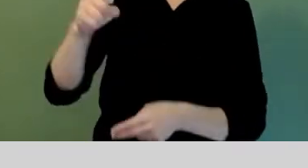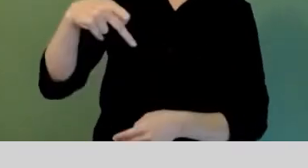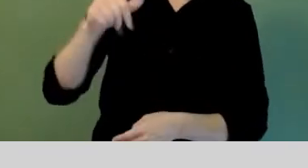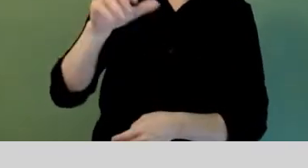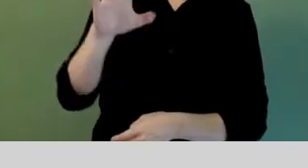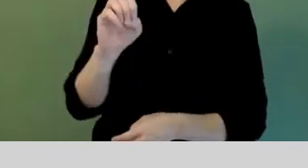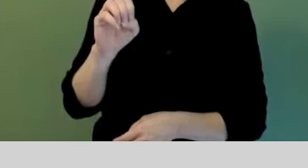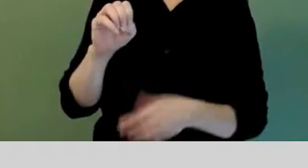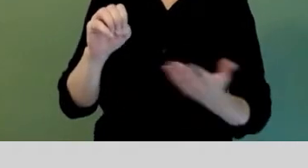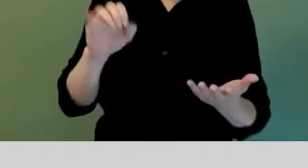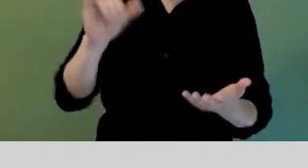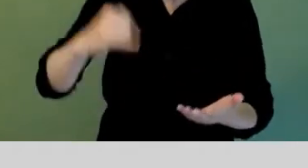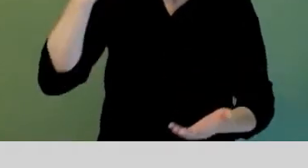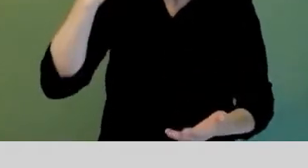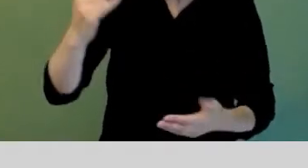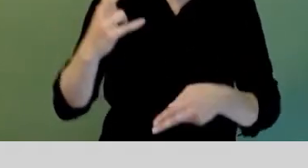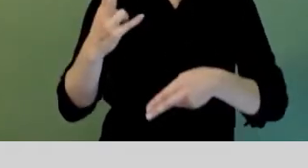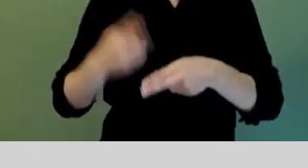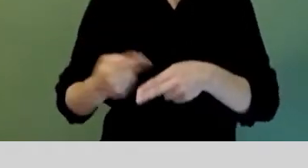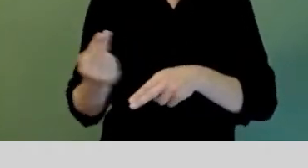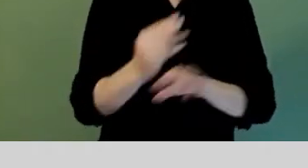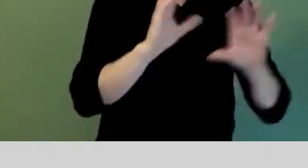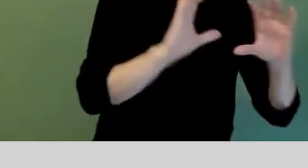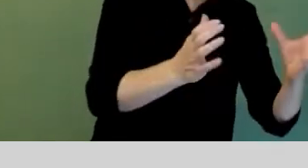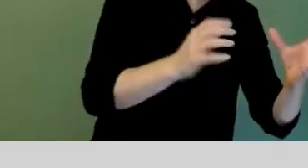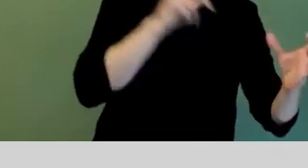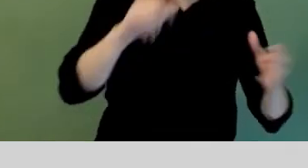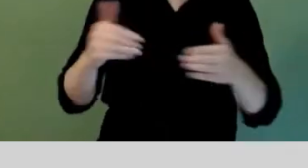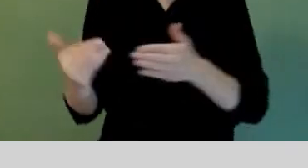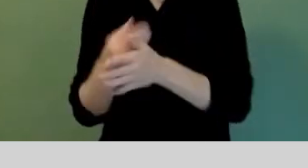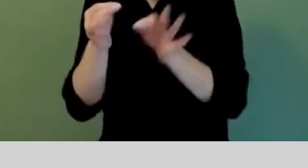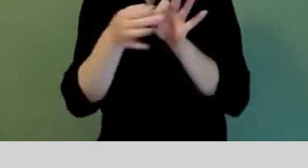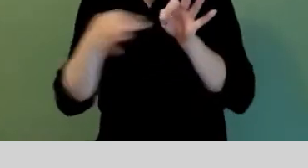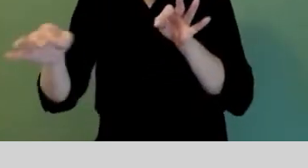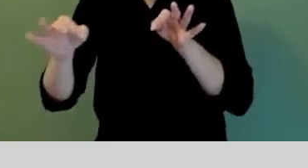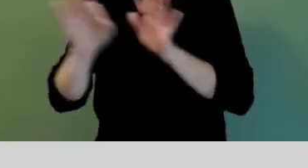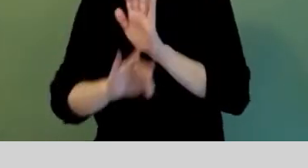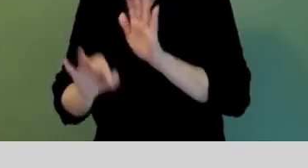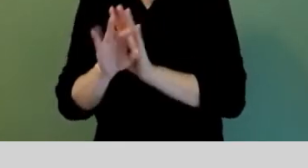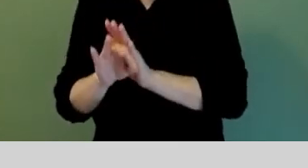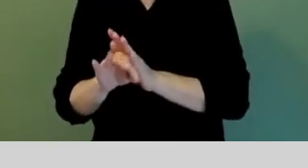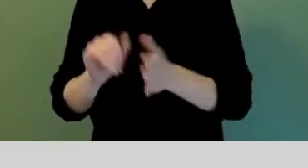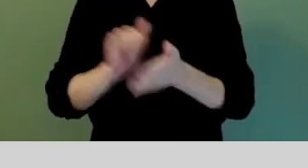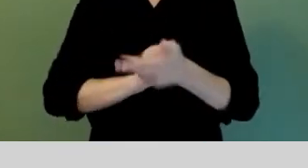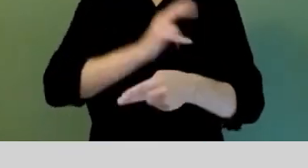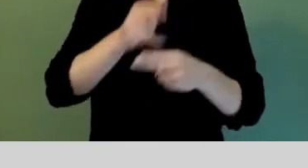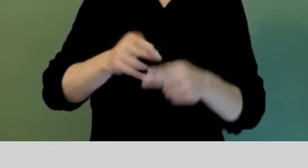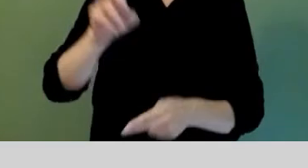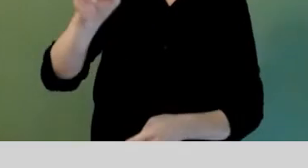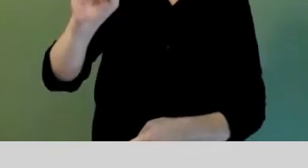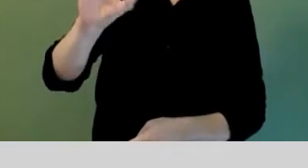without using a new language feature to do it was called the decorate pattern. And with the decorate pattern,